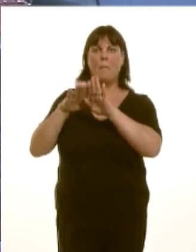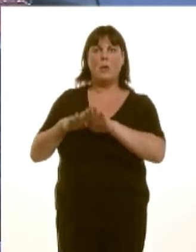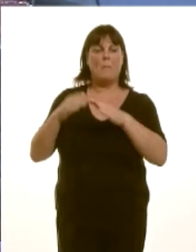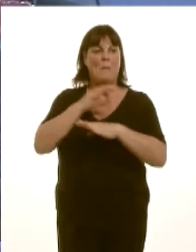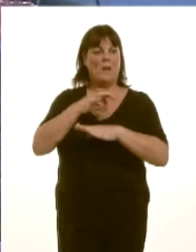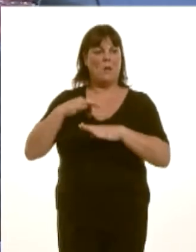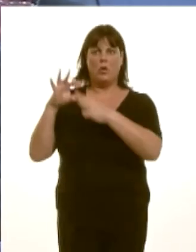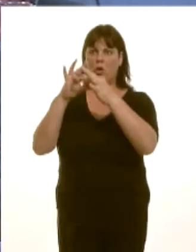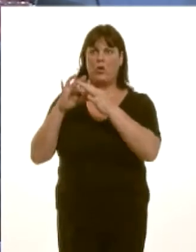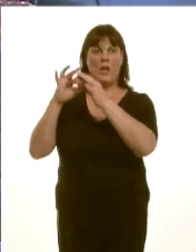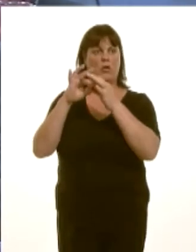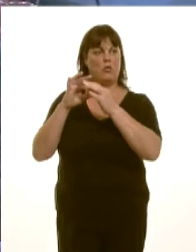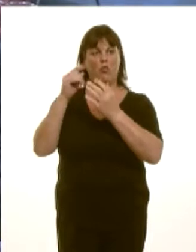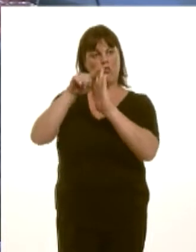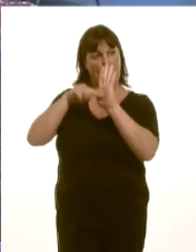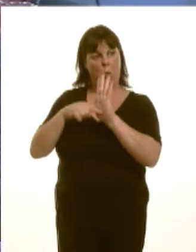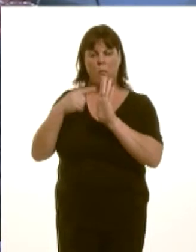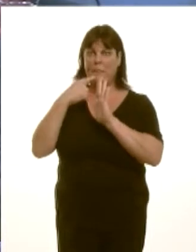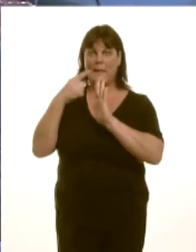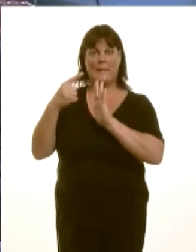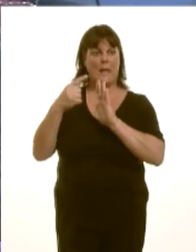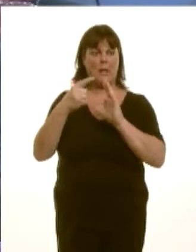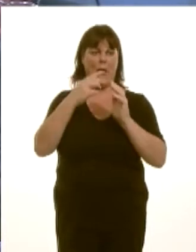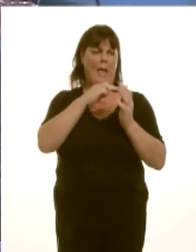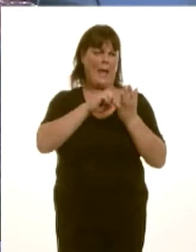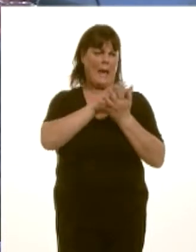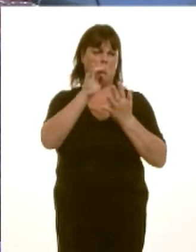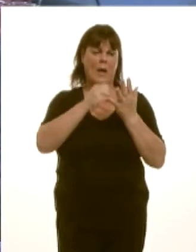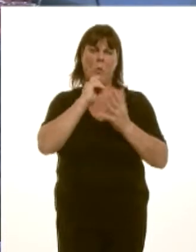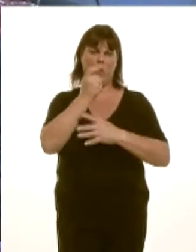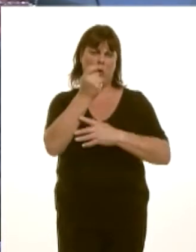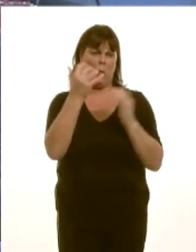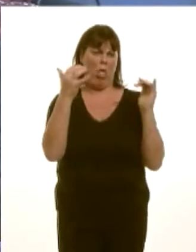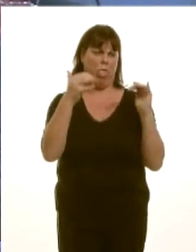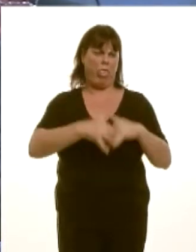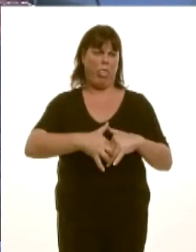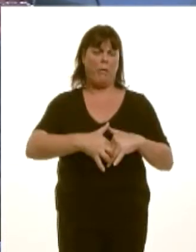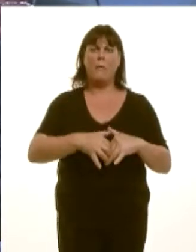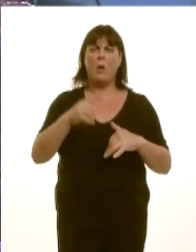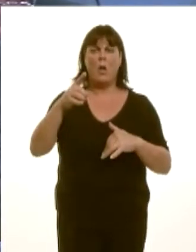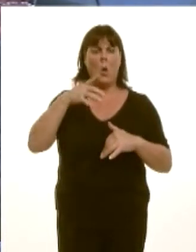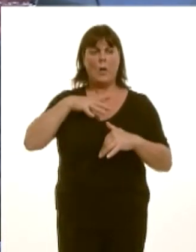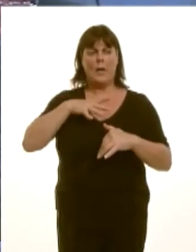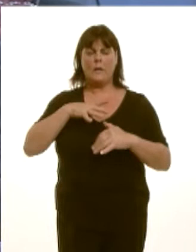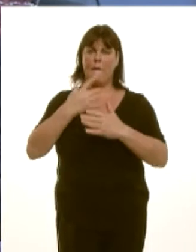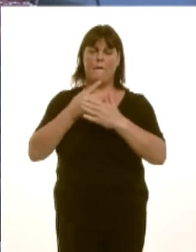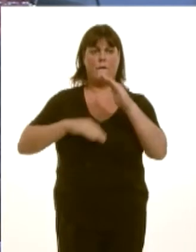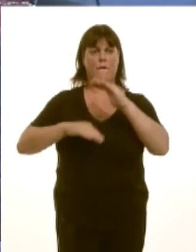Its key recommendation was, Andrew R.T. Davies: ‘The Welsh Government should commission an urgent and full-scale independent Wales-wide